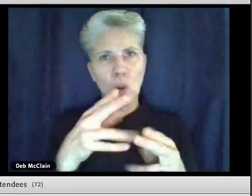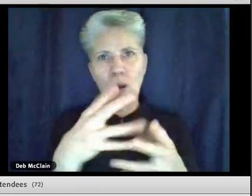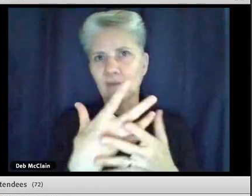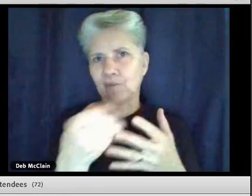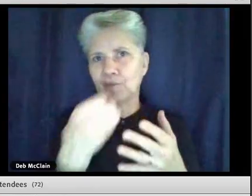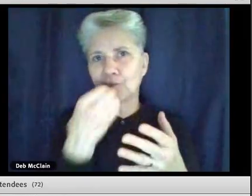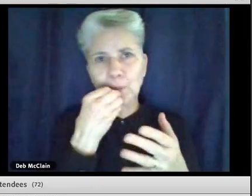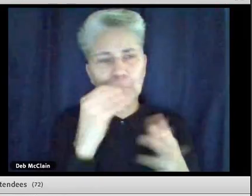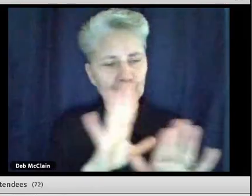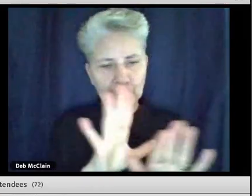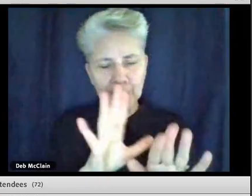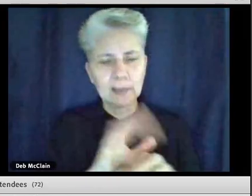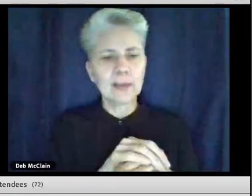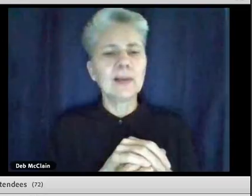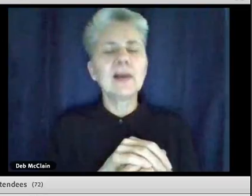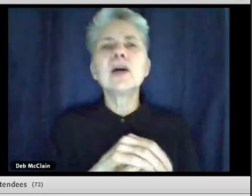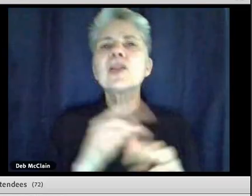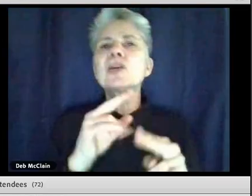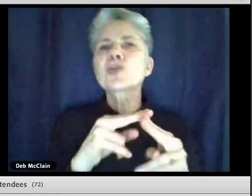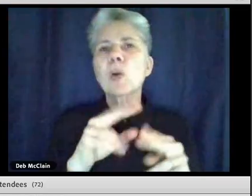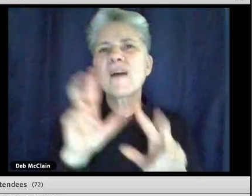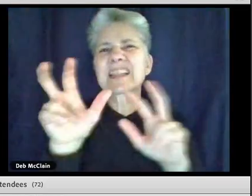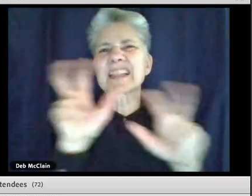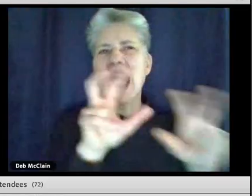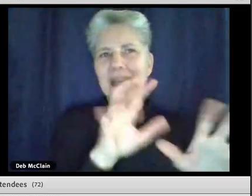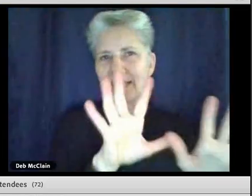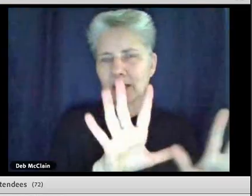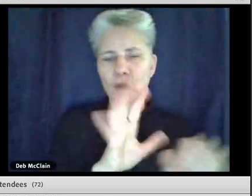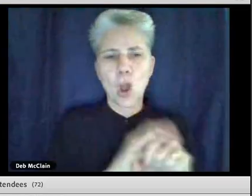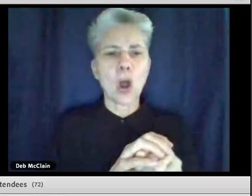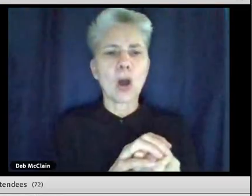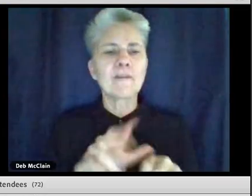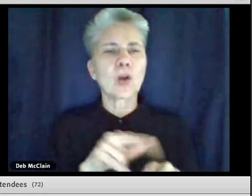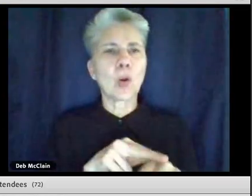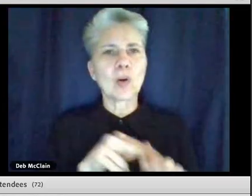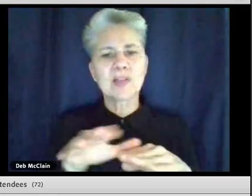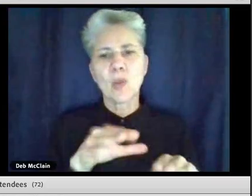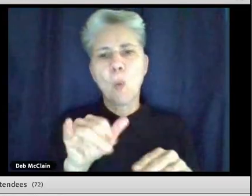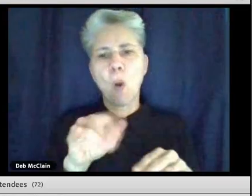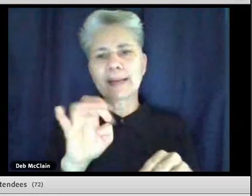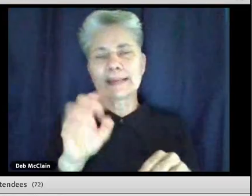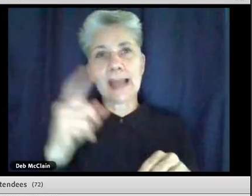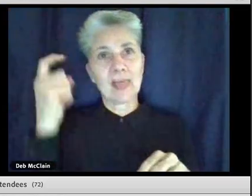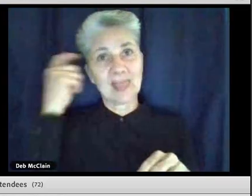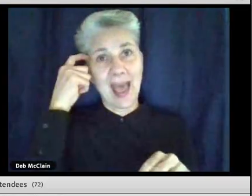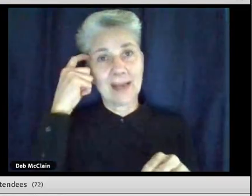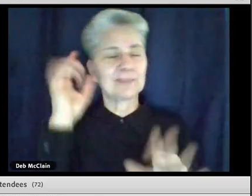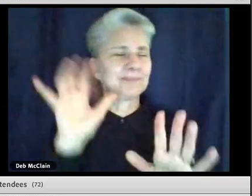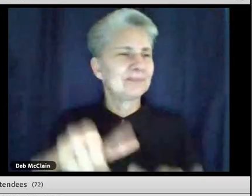Like I said before, the FDA says there's no shortage of supplies. It's just there's a shortage of stocking.